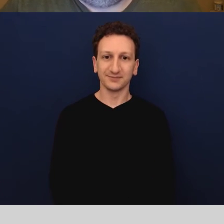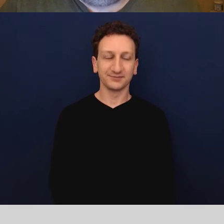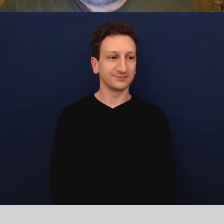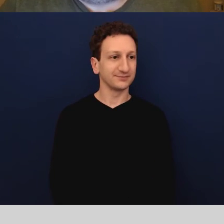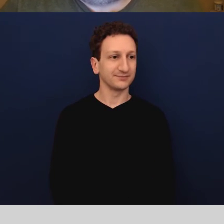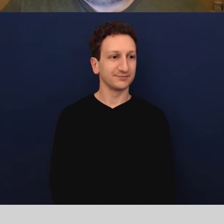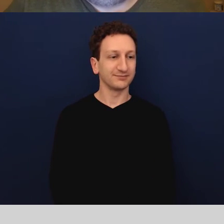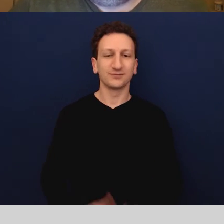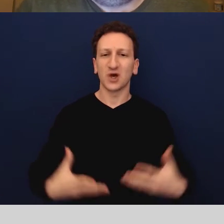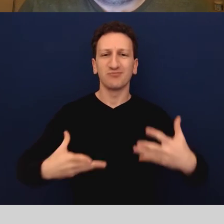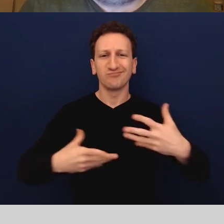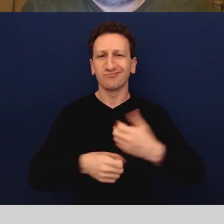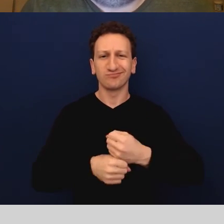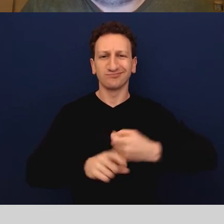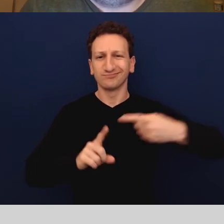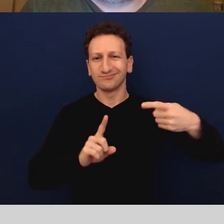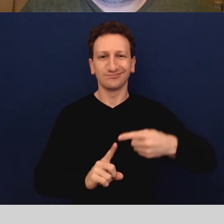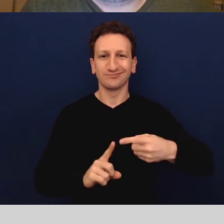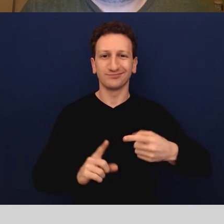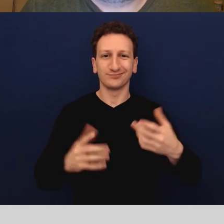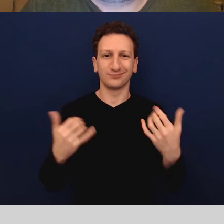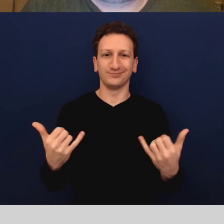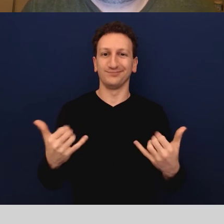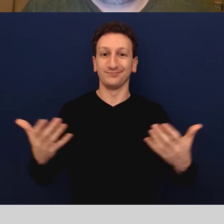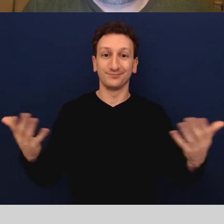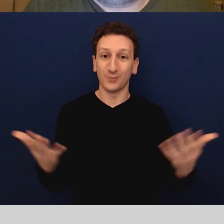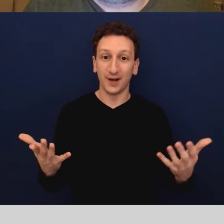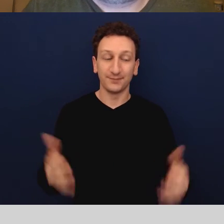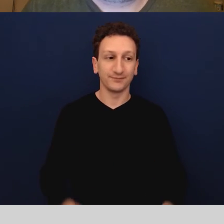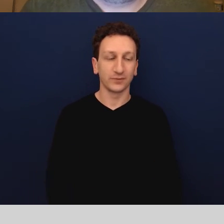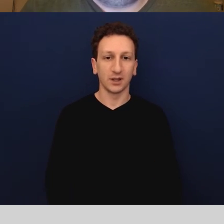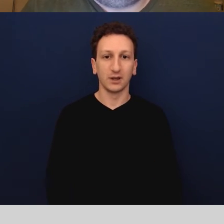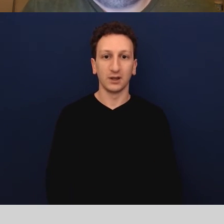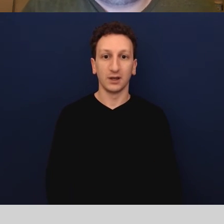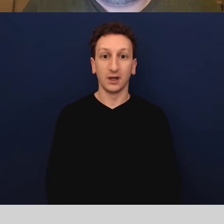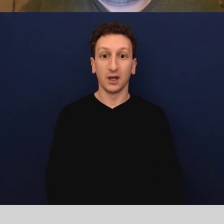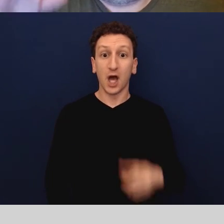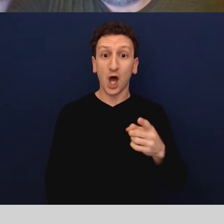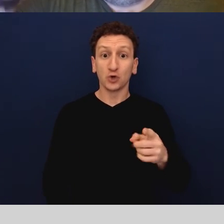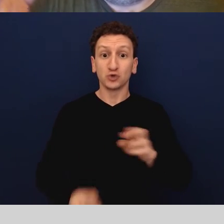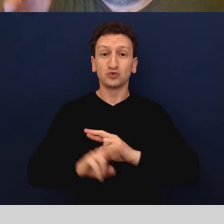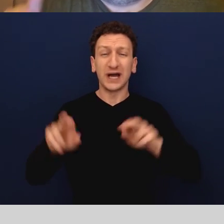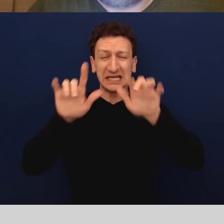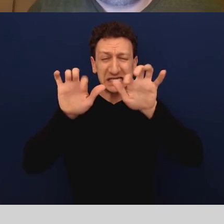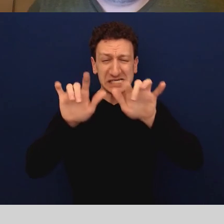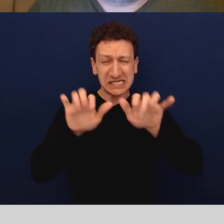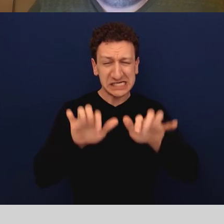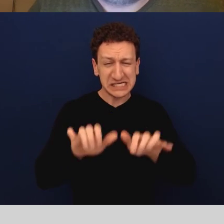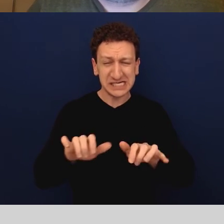So what are the takeaways from all of that? First of all, avoid those long if/elif branches.